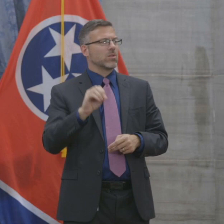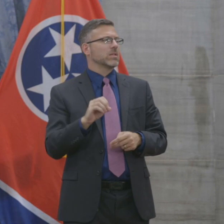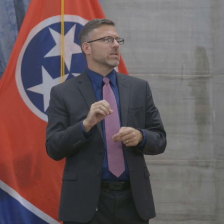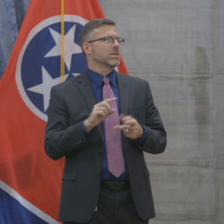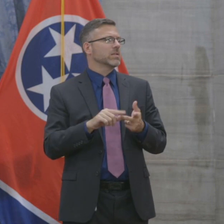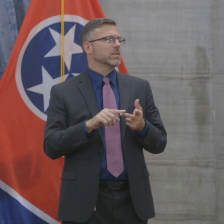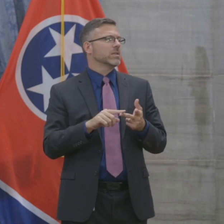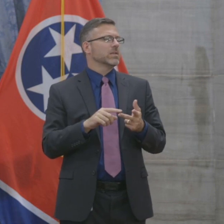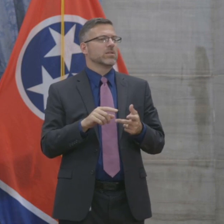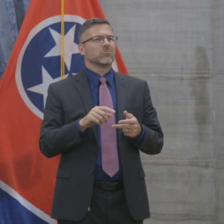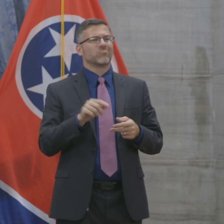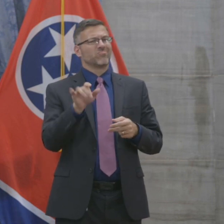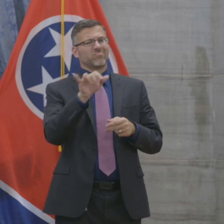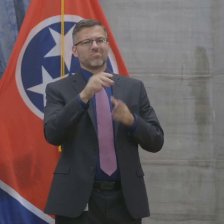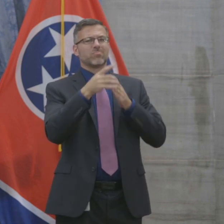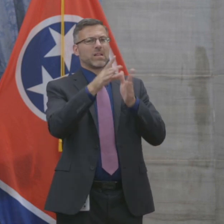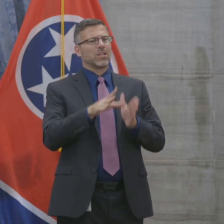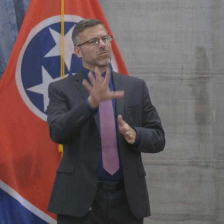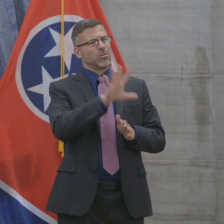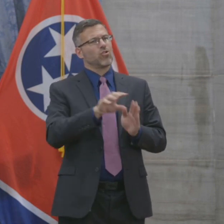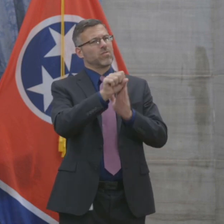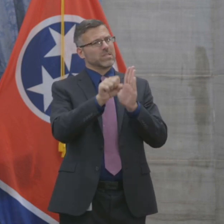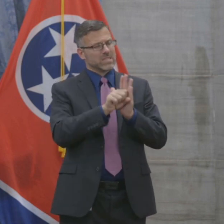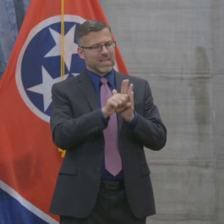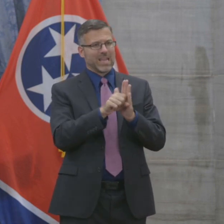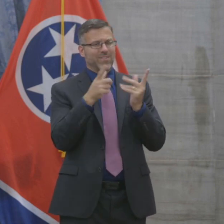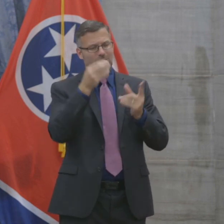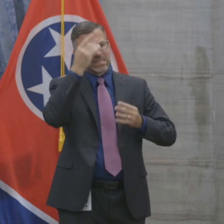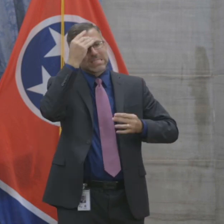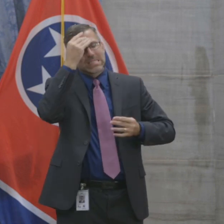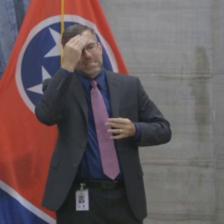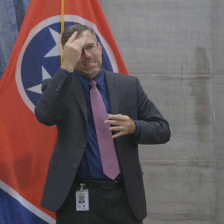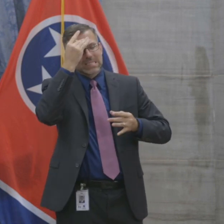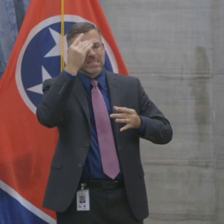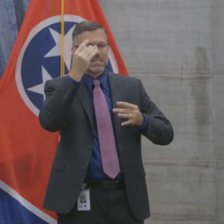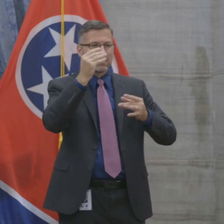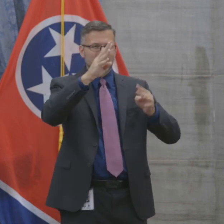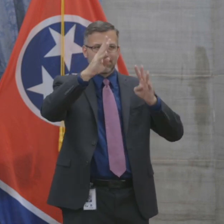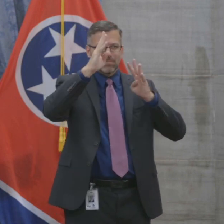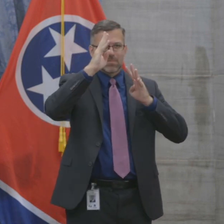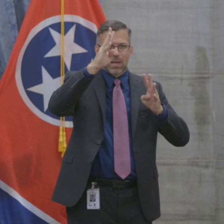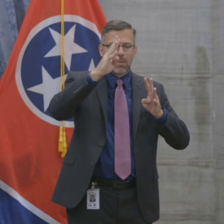commend local leaders. Teachers who have a hard job anyway, but